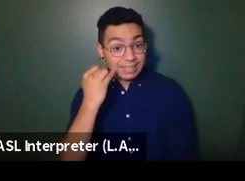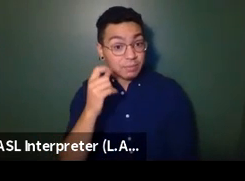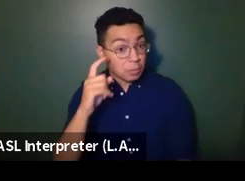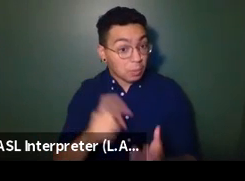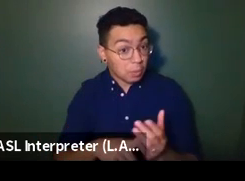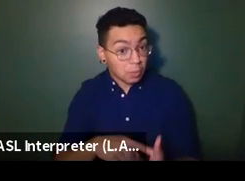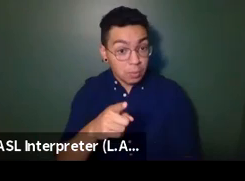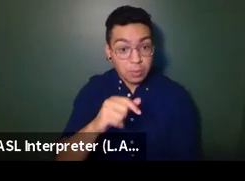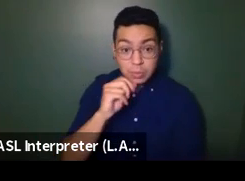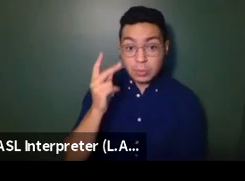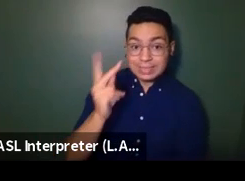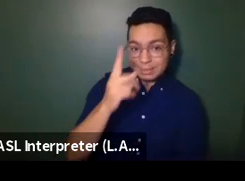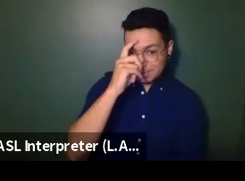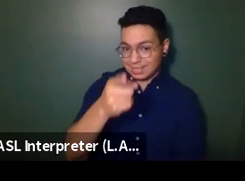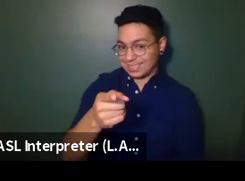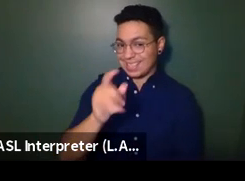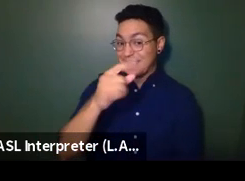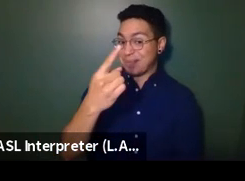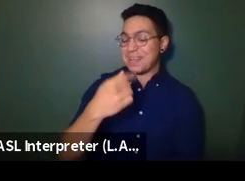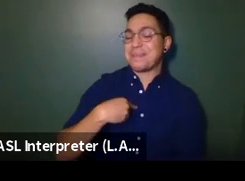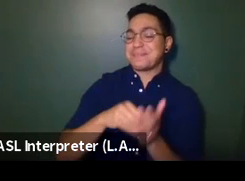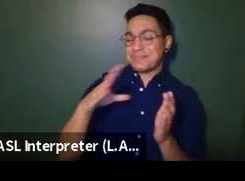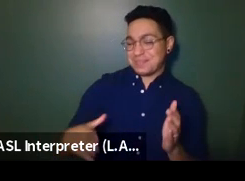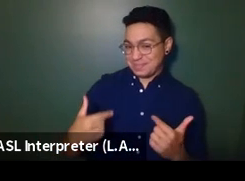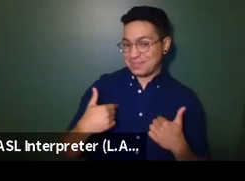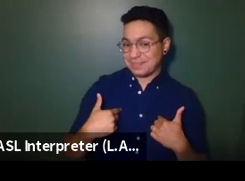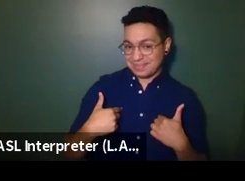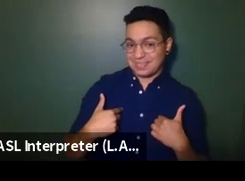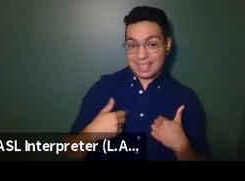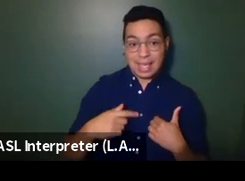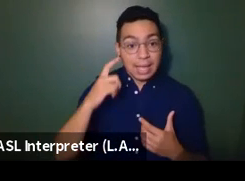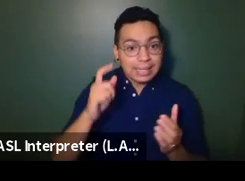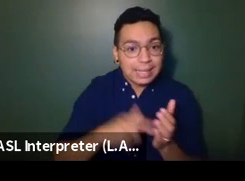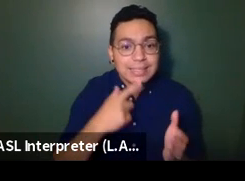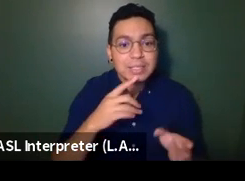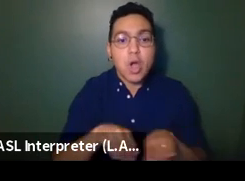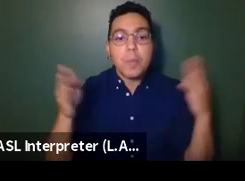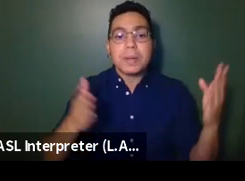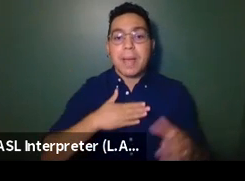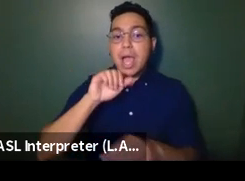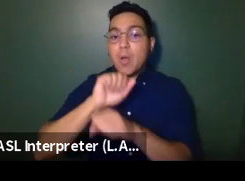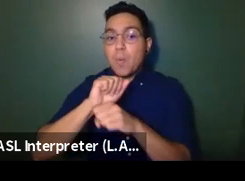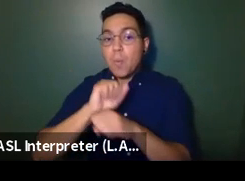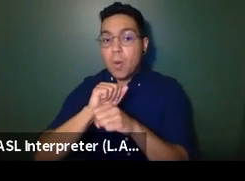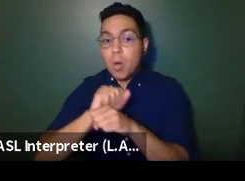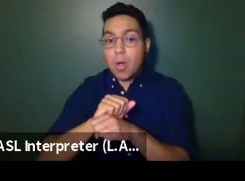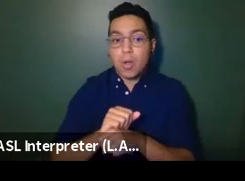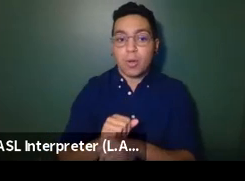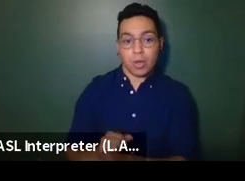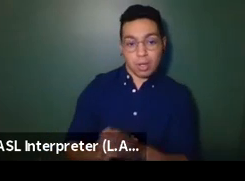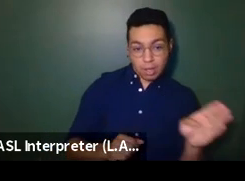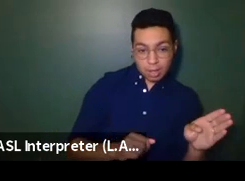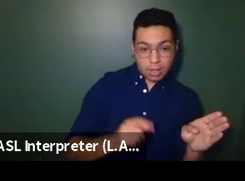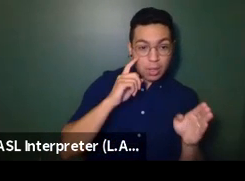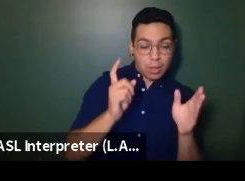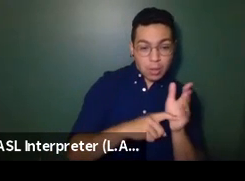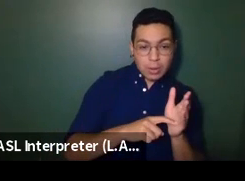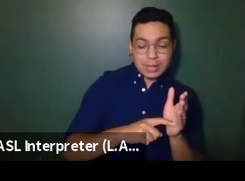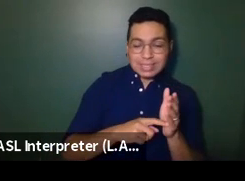Katherine Livick - ESD 112: it's because I am a student in this class. And I can tell the says "Open my work". As I hover, it gives me a little tool tip about what that button does.